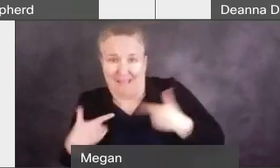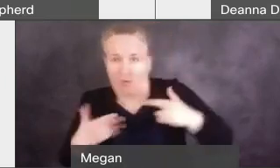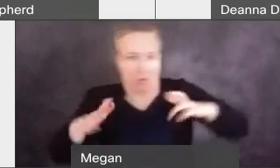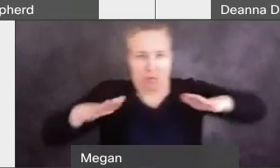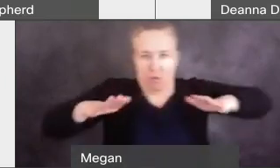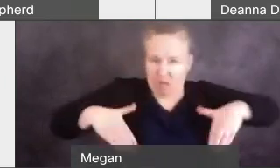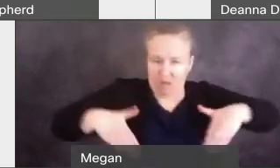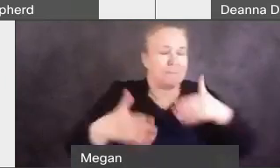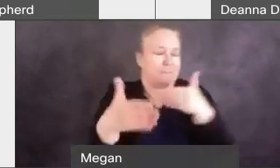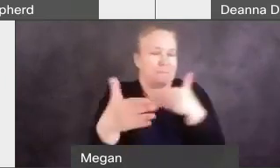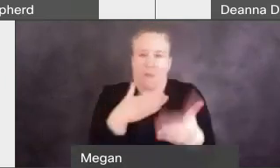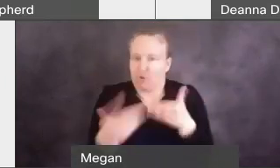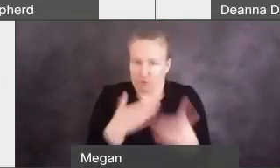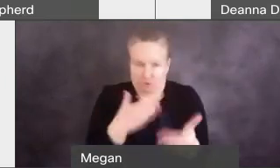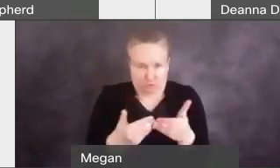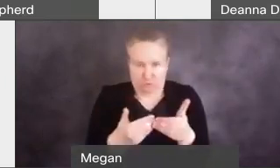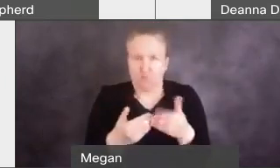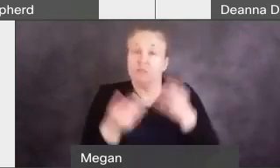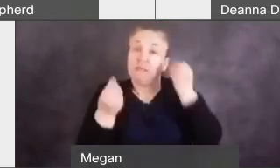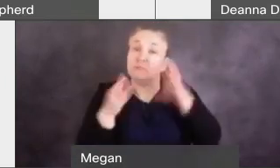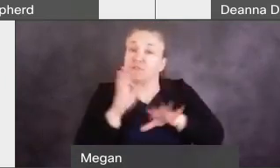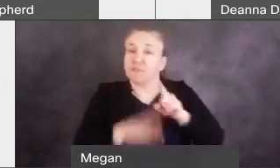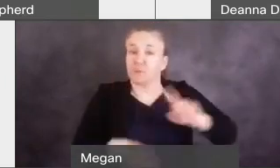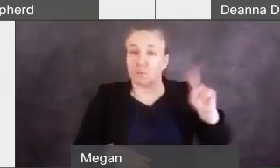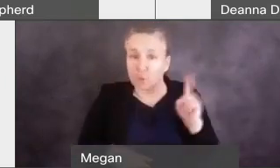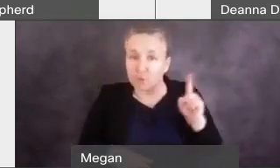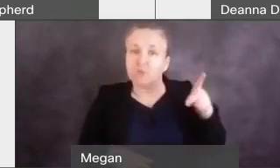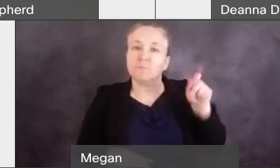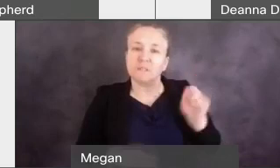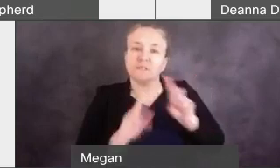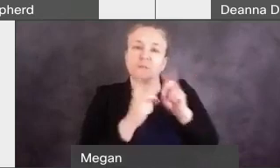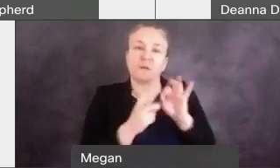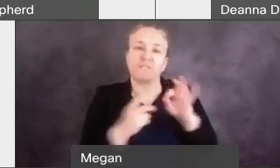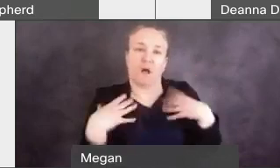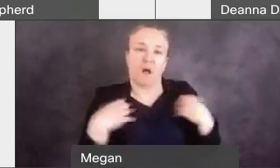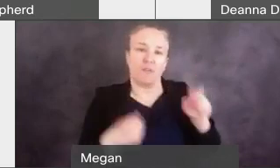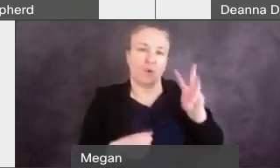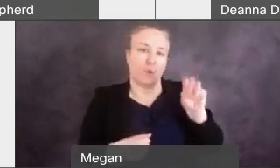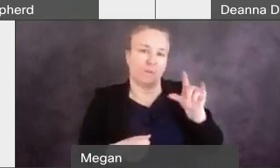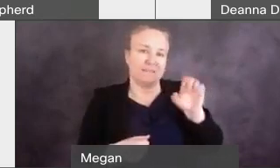And that information can be found on the Pennsylvania Department of Health's website.